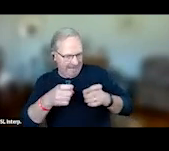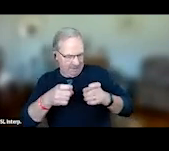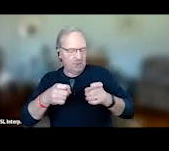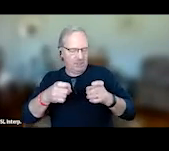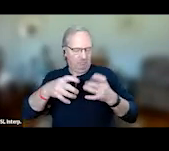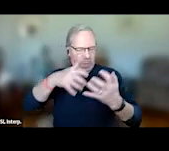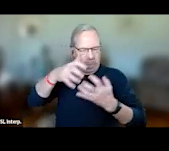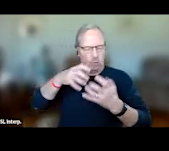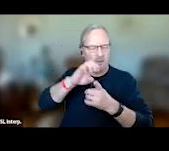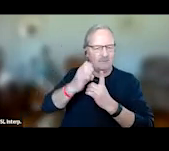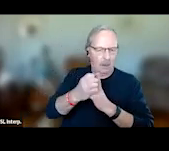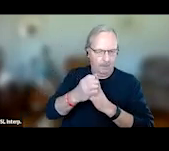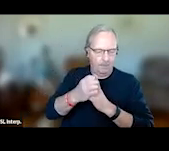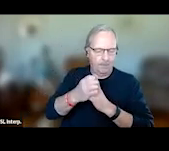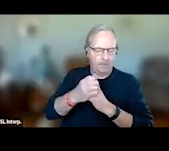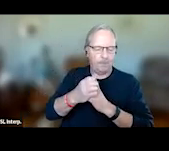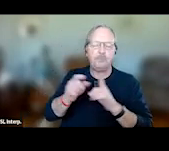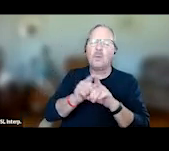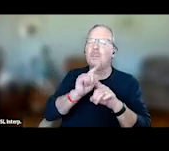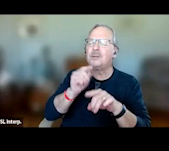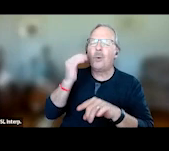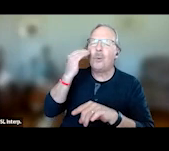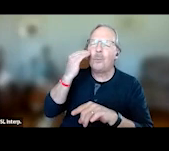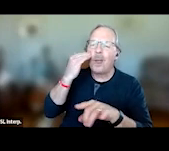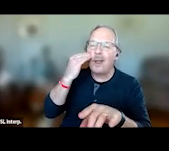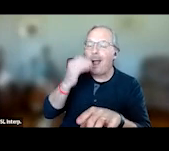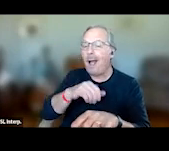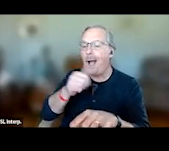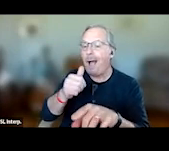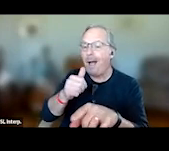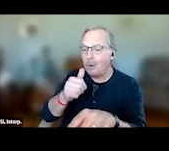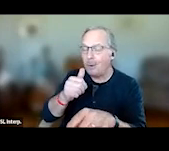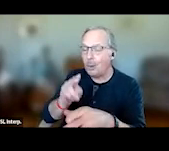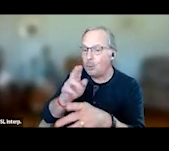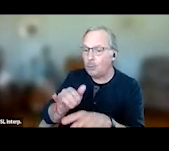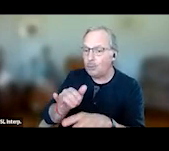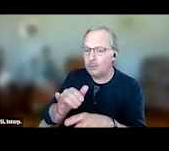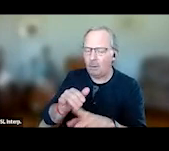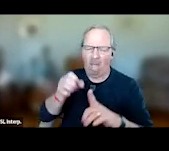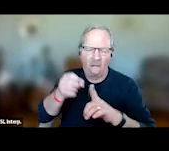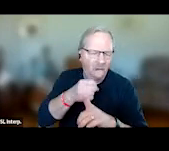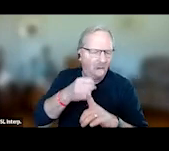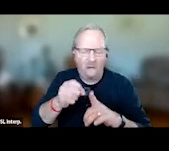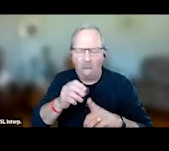Also, be sure to be aware if other service users are being bullied or if there are unwanted